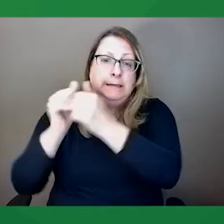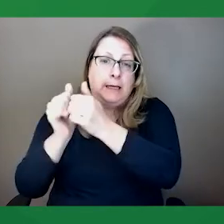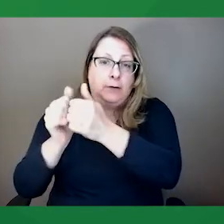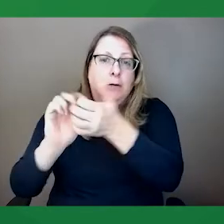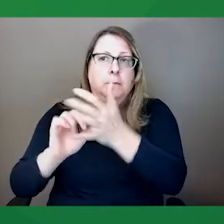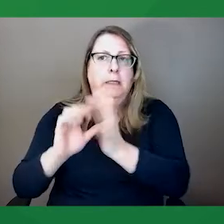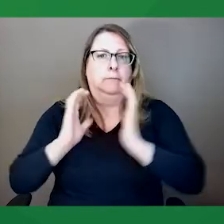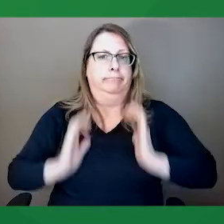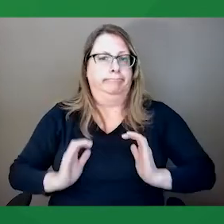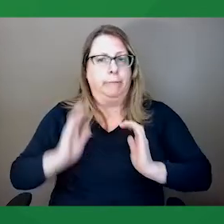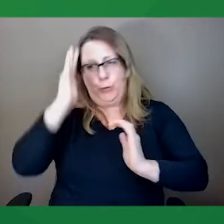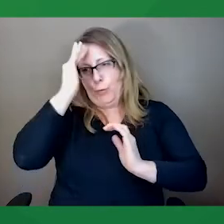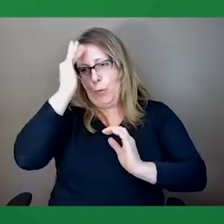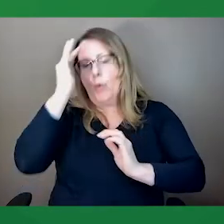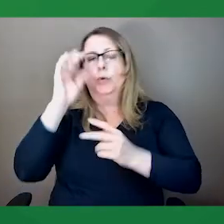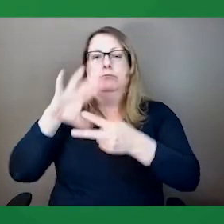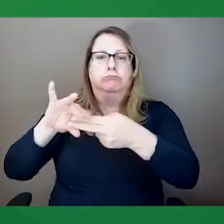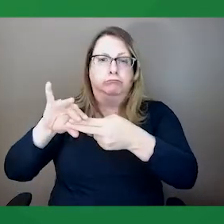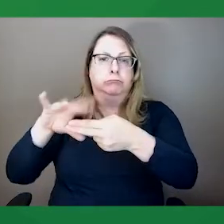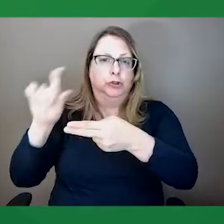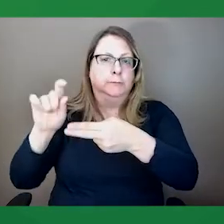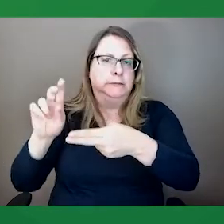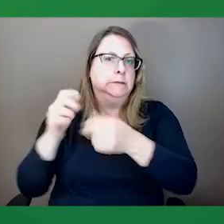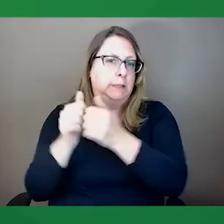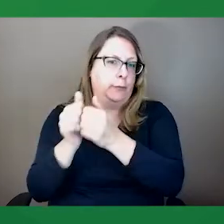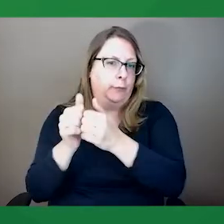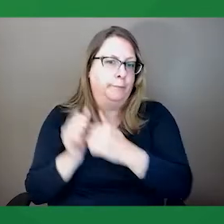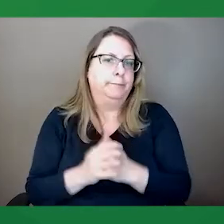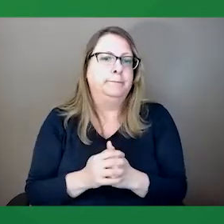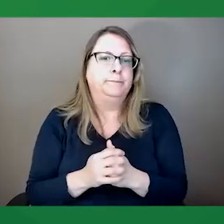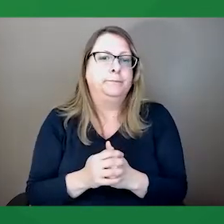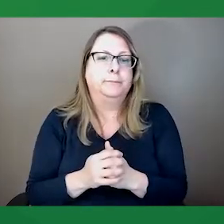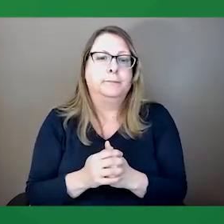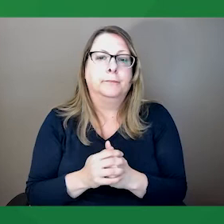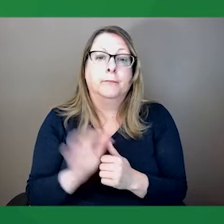to let users know that they're together. They should be consumed together.